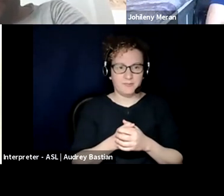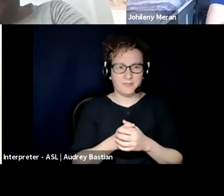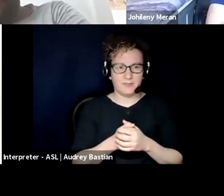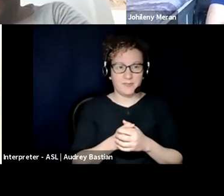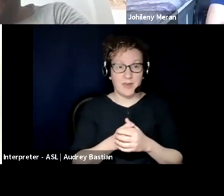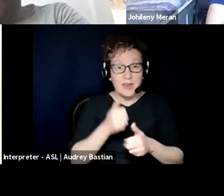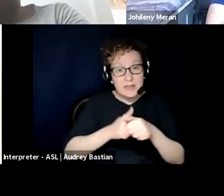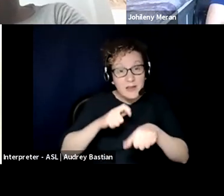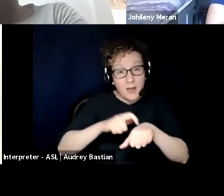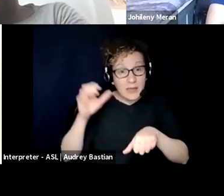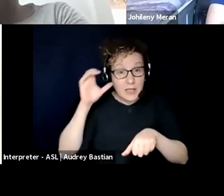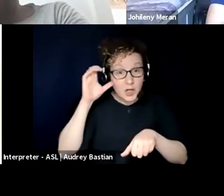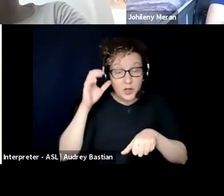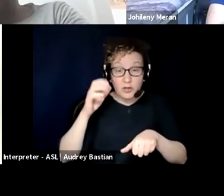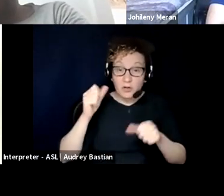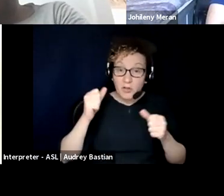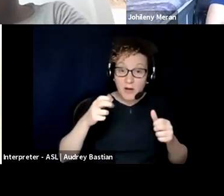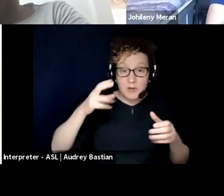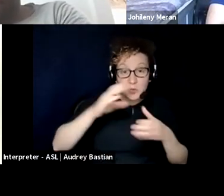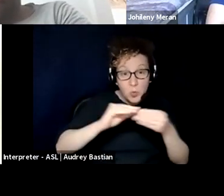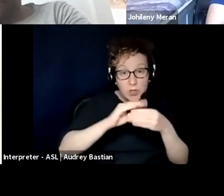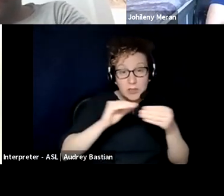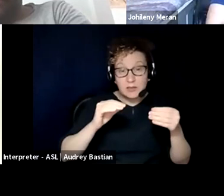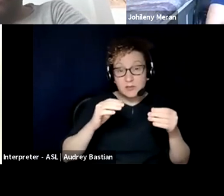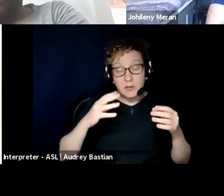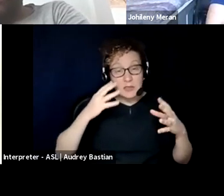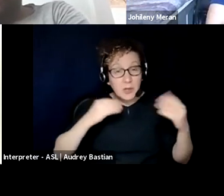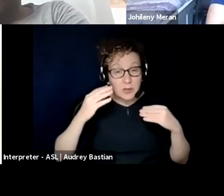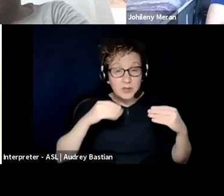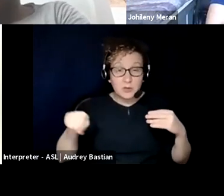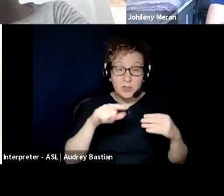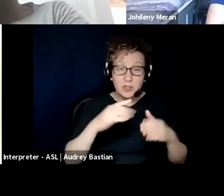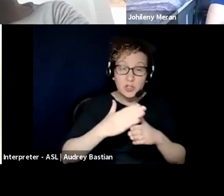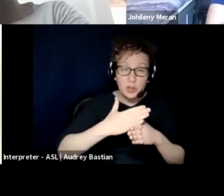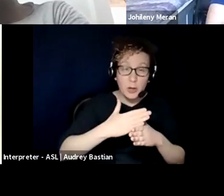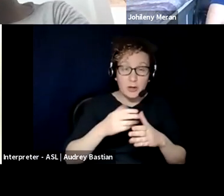I hear a lot of the stories, the experiences you all are sharing as a panelist, I am hearing